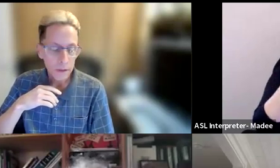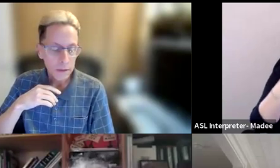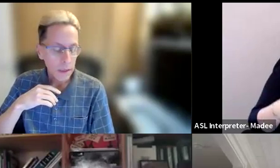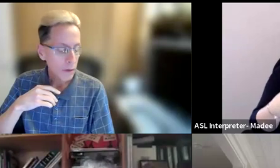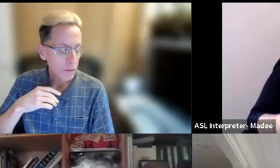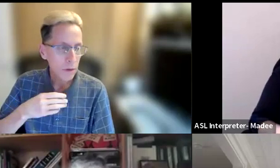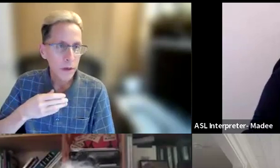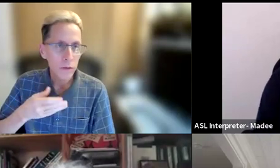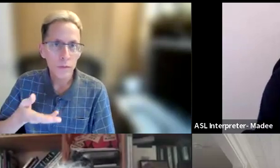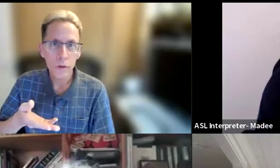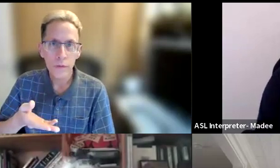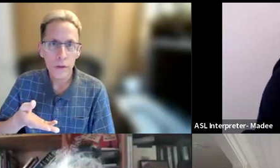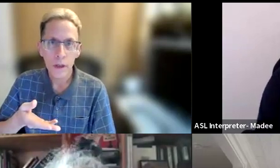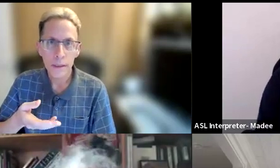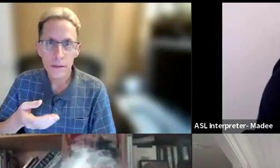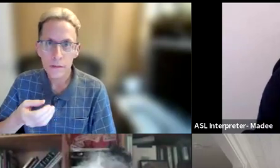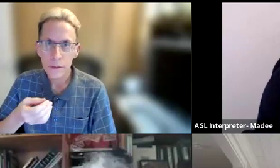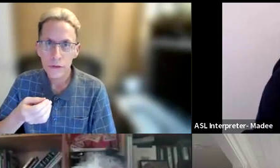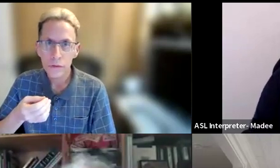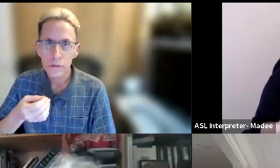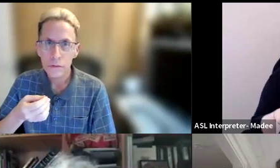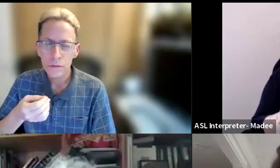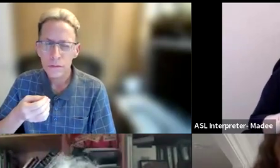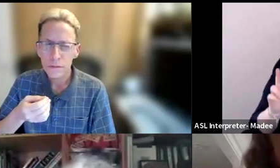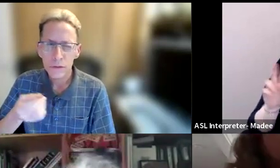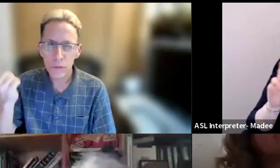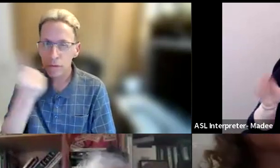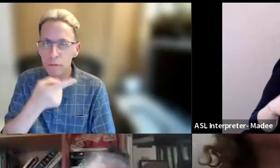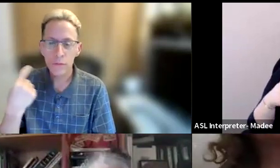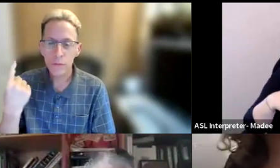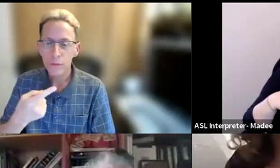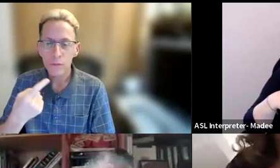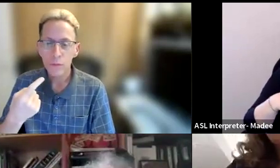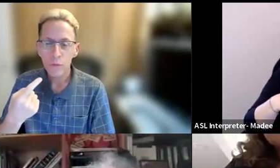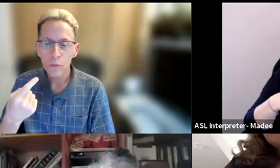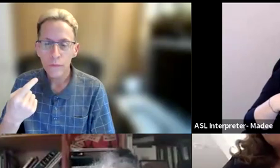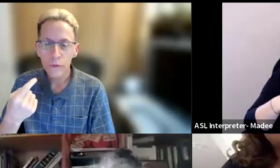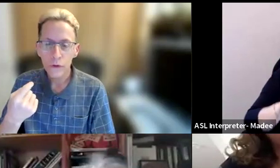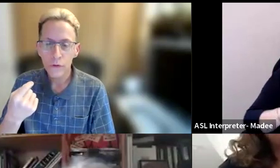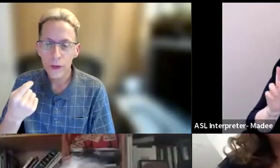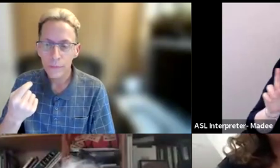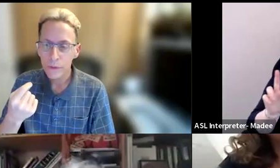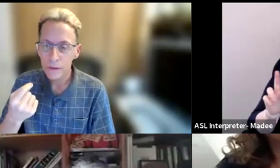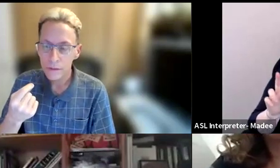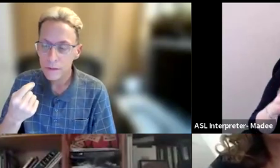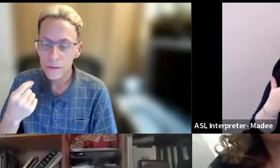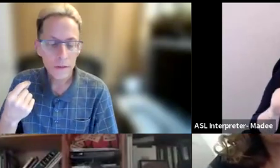Don Dew: it's at minus what 3 o'clock central. Don Dew: So Don Dew: whatever your time is.